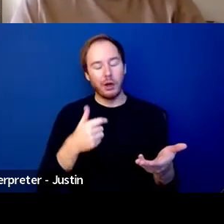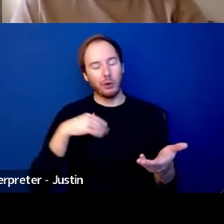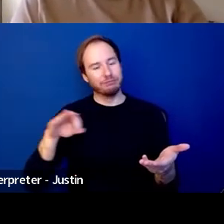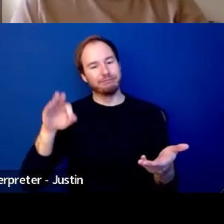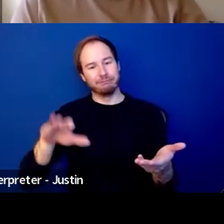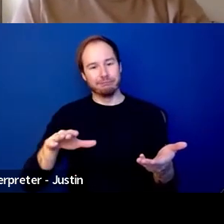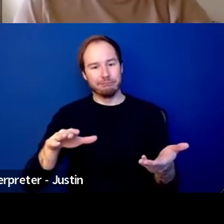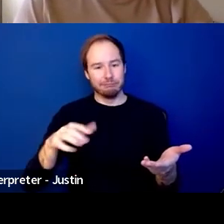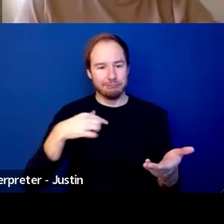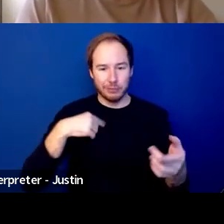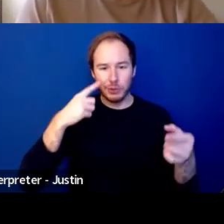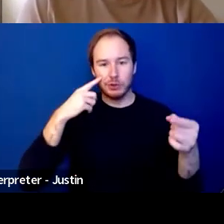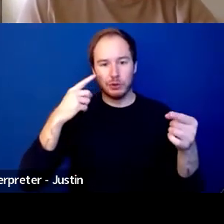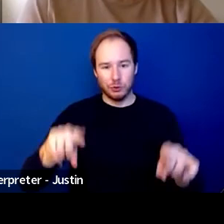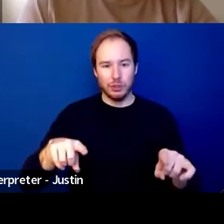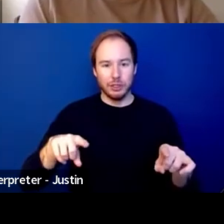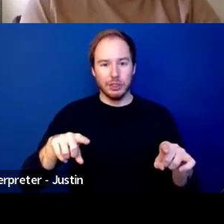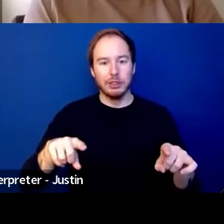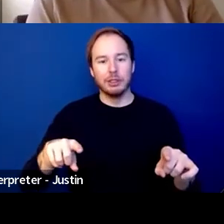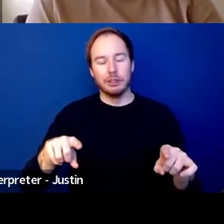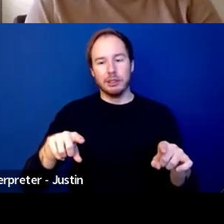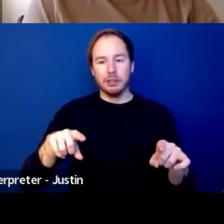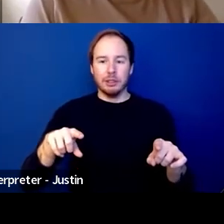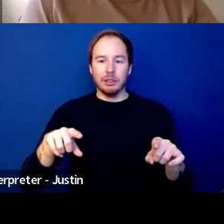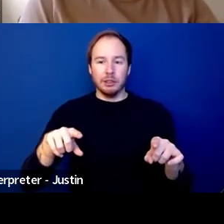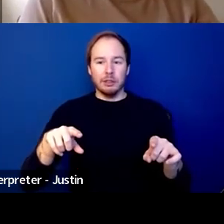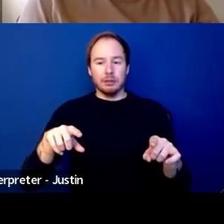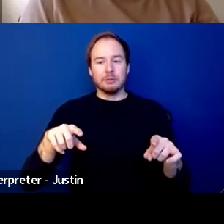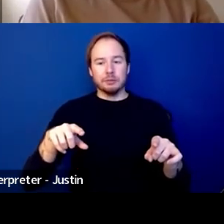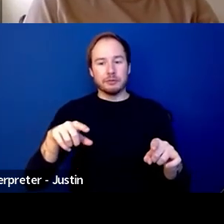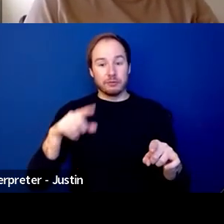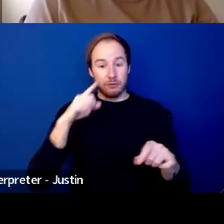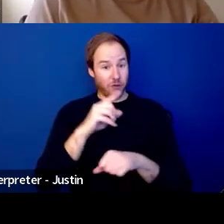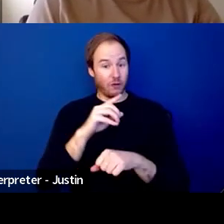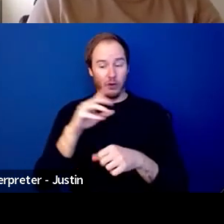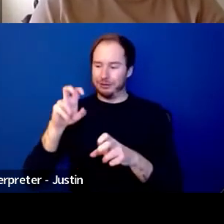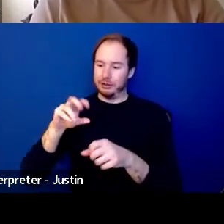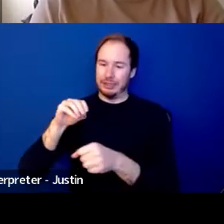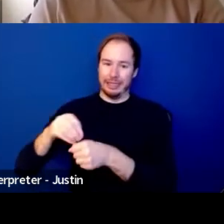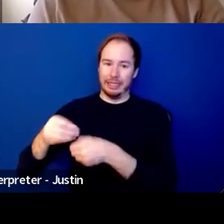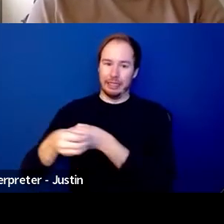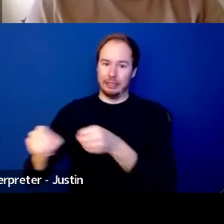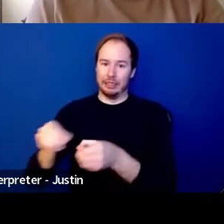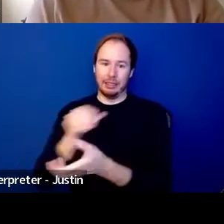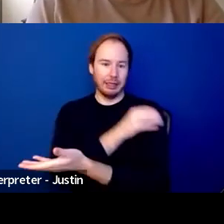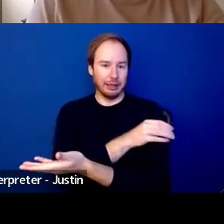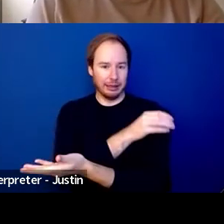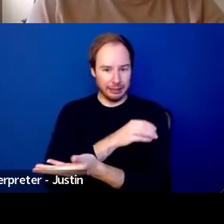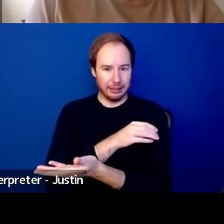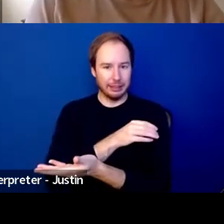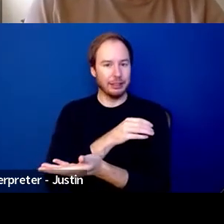I agree, like really in-clinic care should really adopt a lot